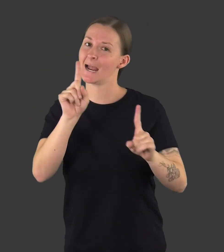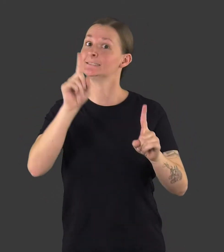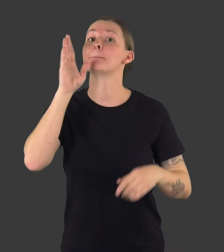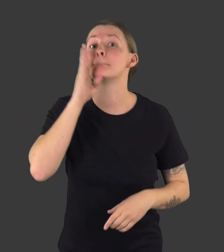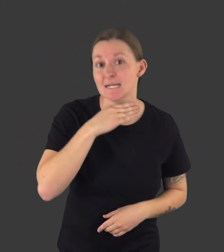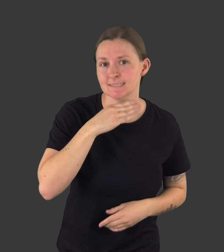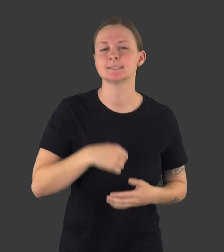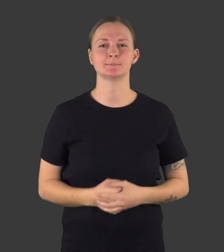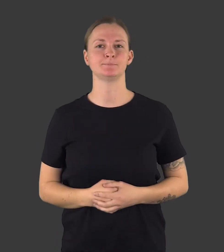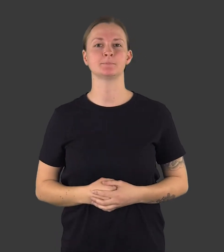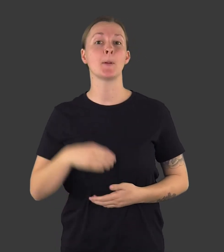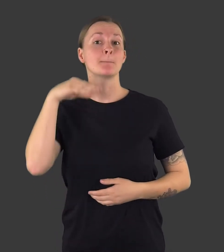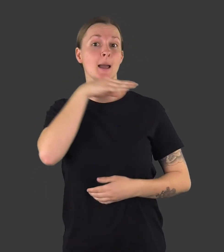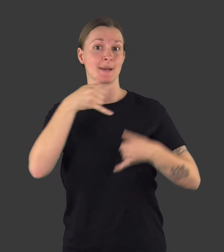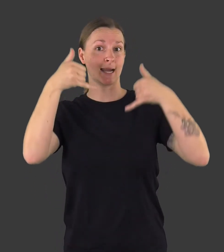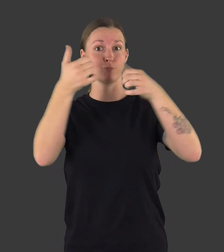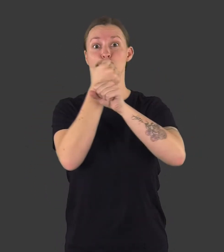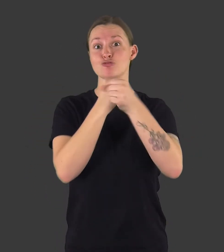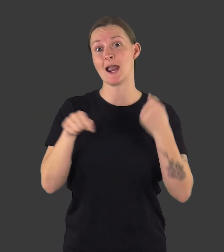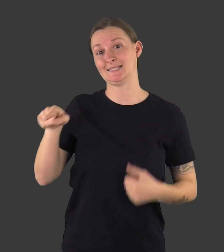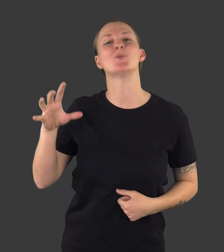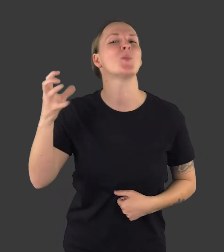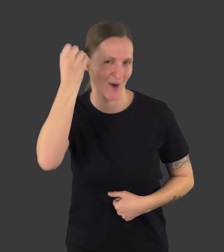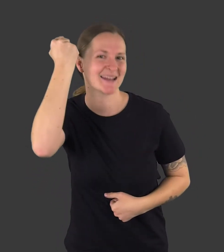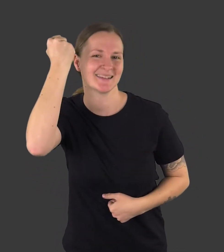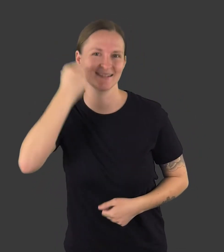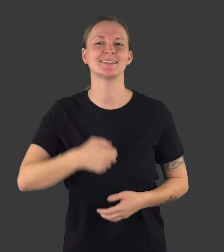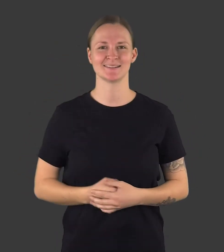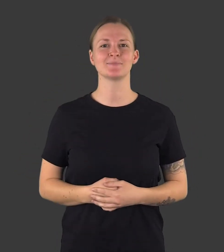But they missed, and Phar Lap won the race.